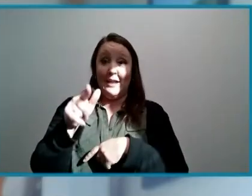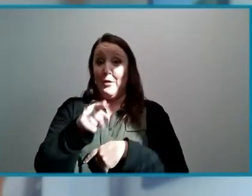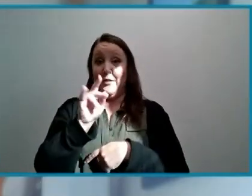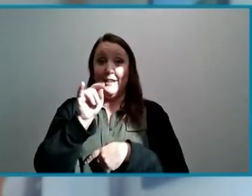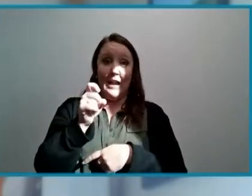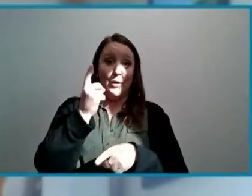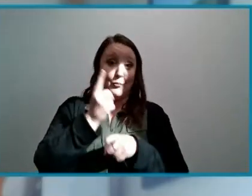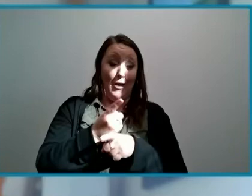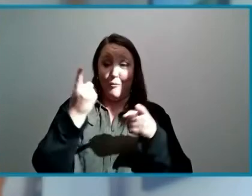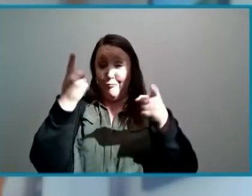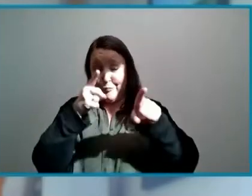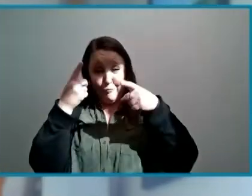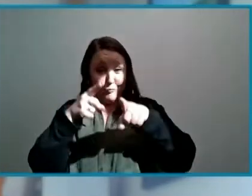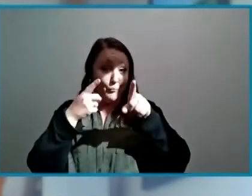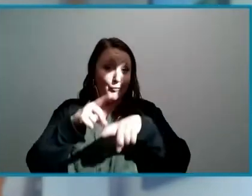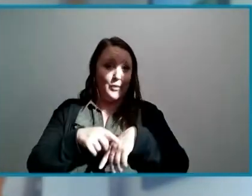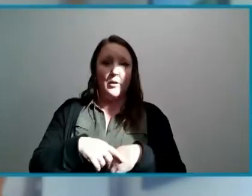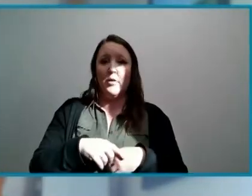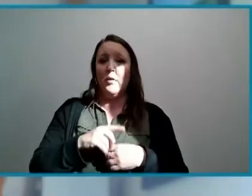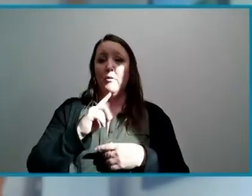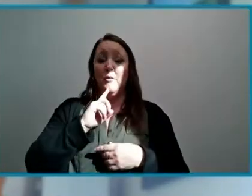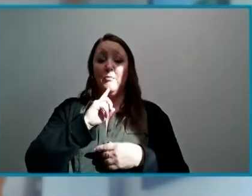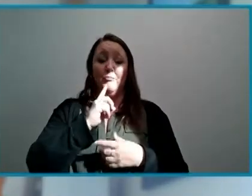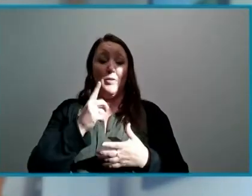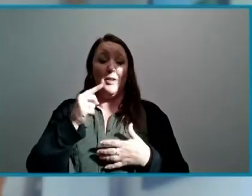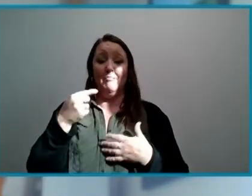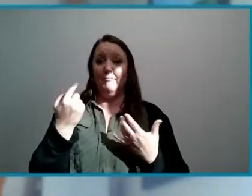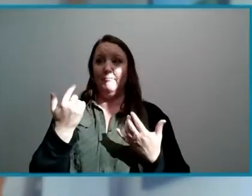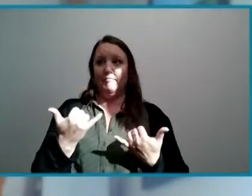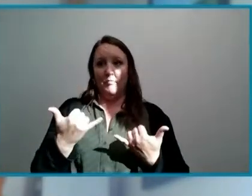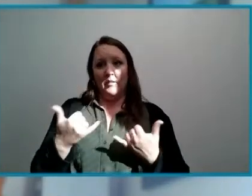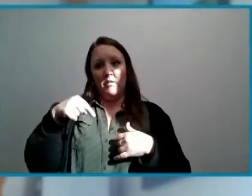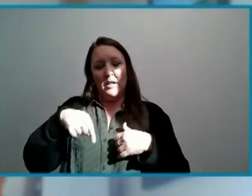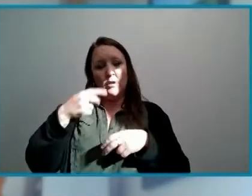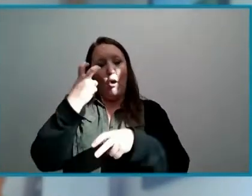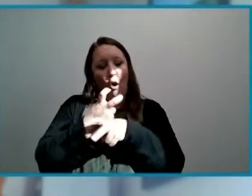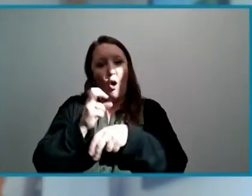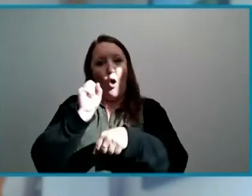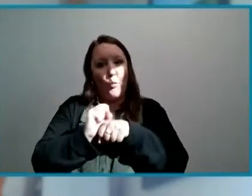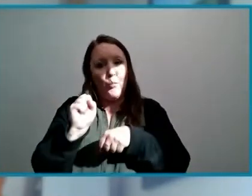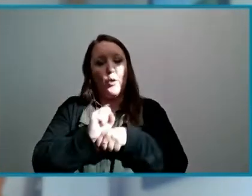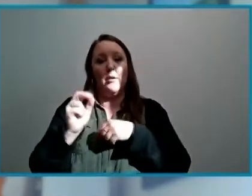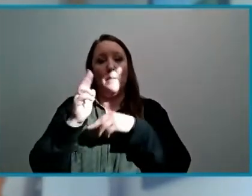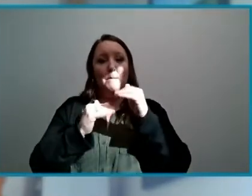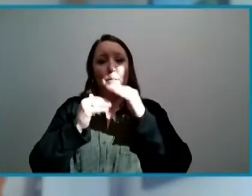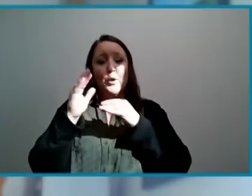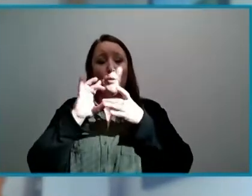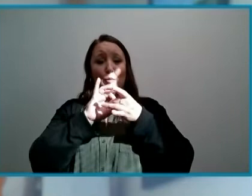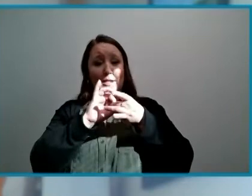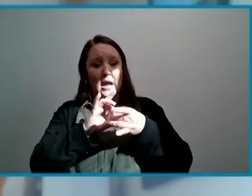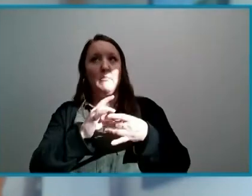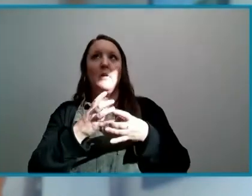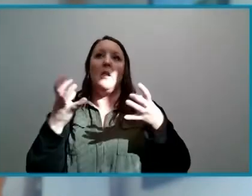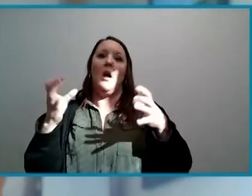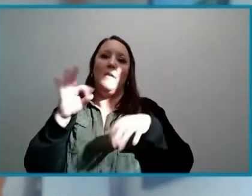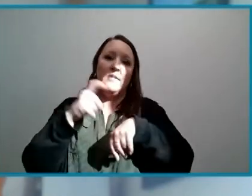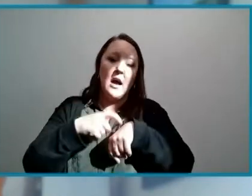you know, when it comes down to it like this is, this is hard work, you know, building relationships takes a lot of time, takes a lot of trust,